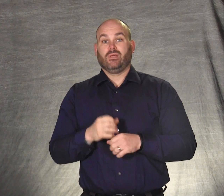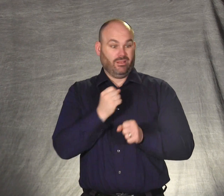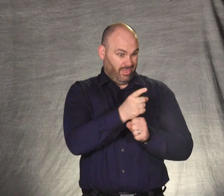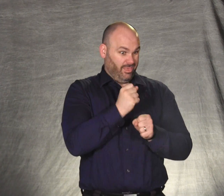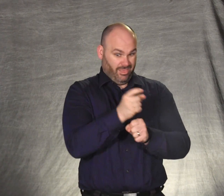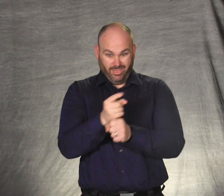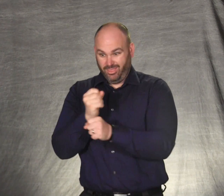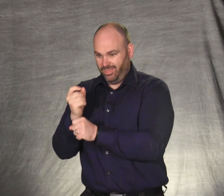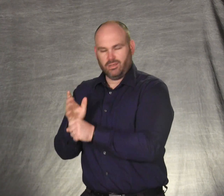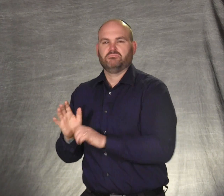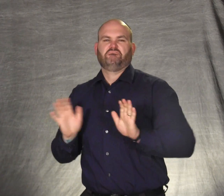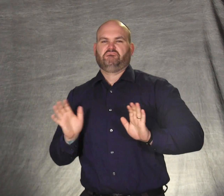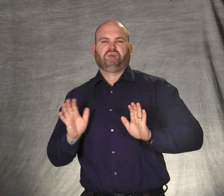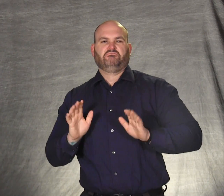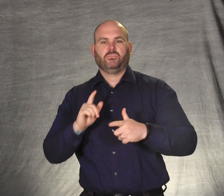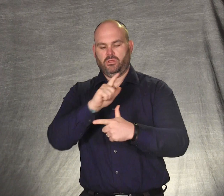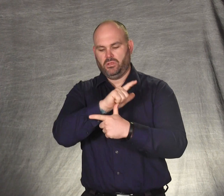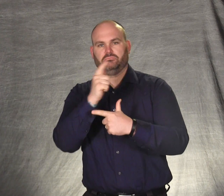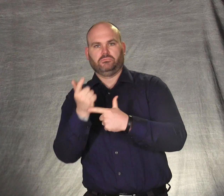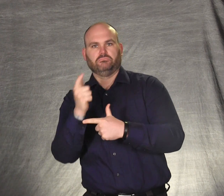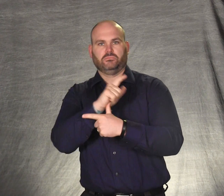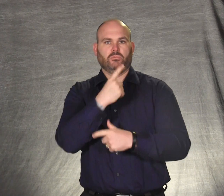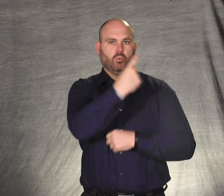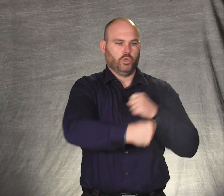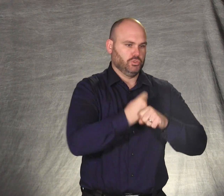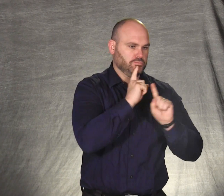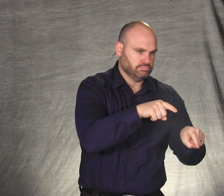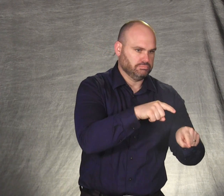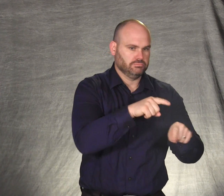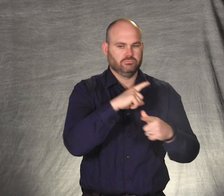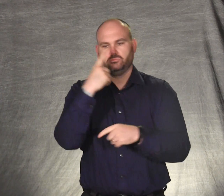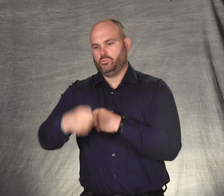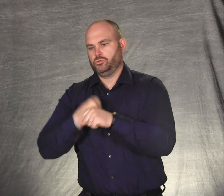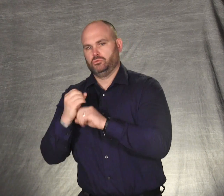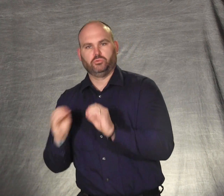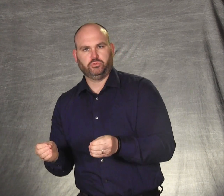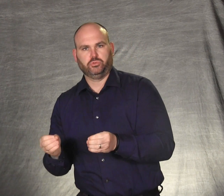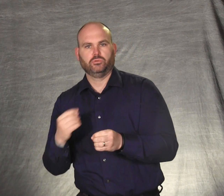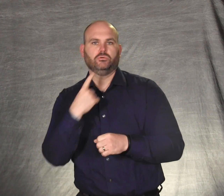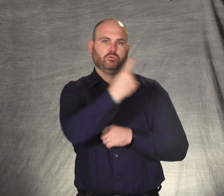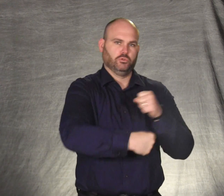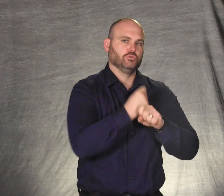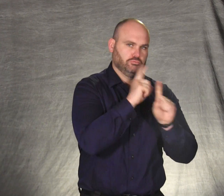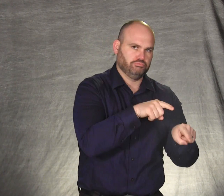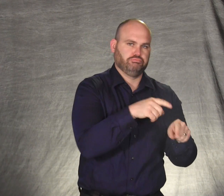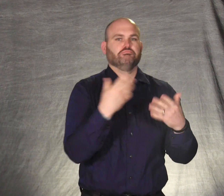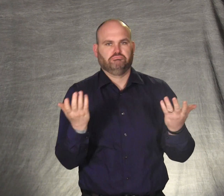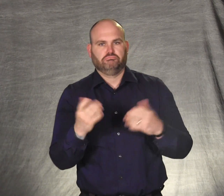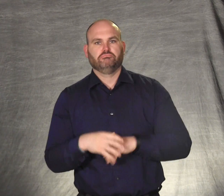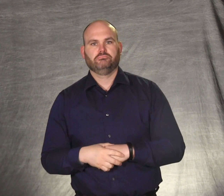every other year, instead of annually.